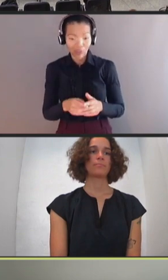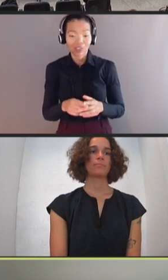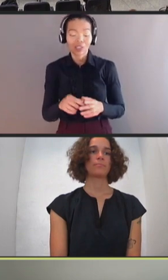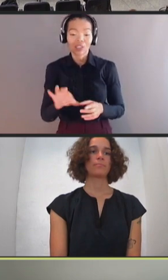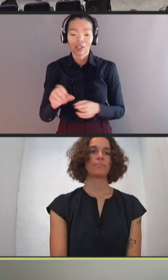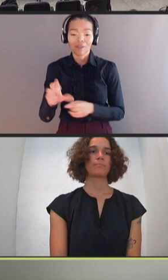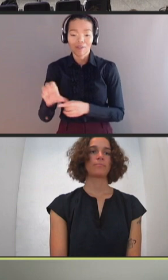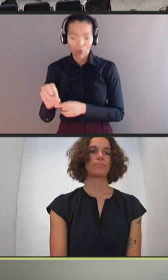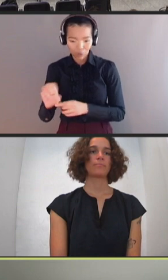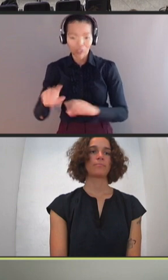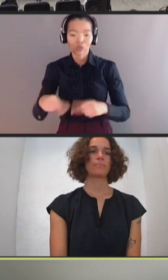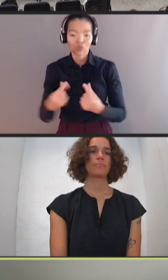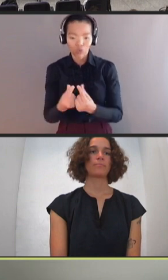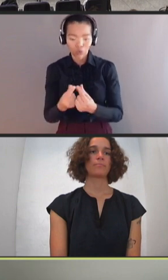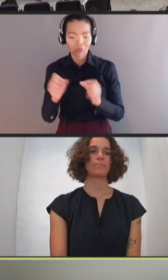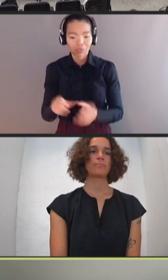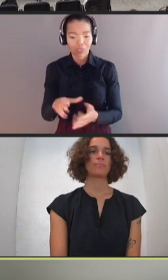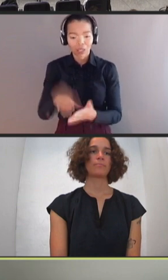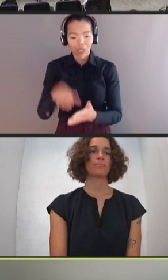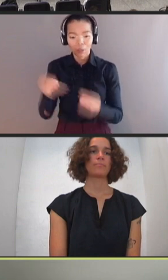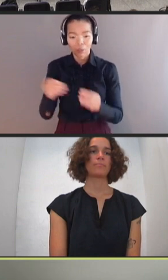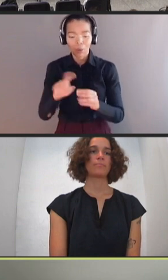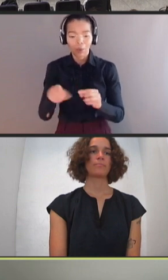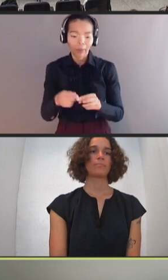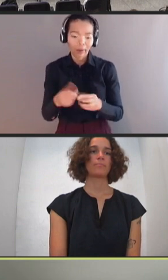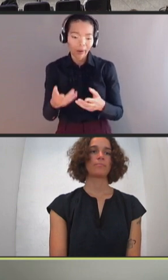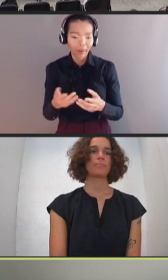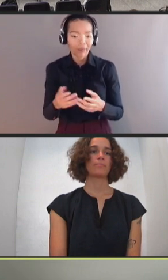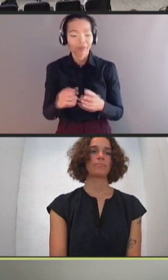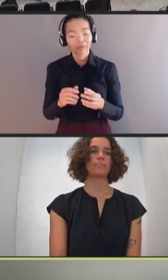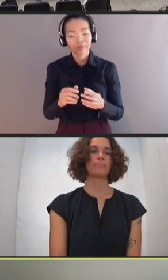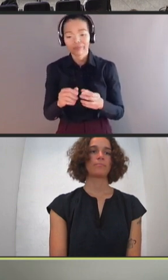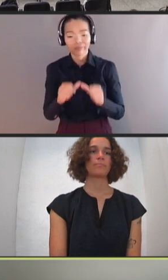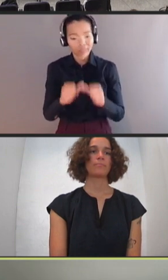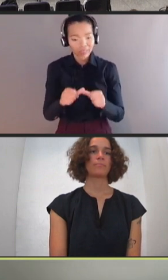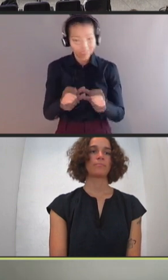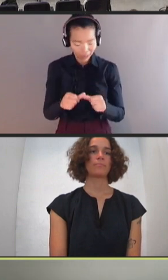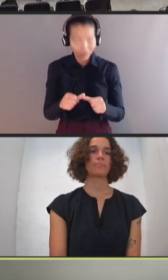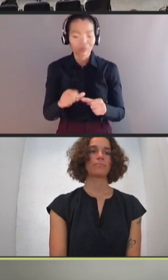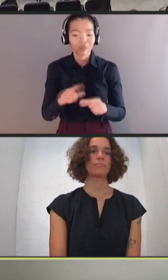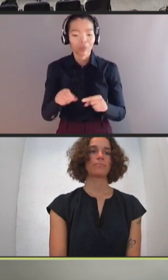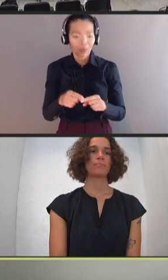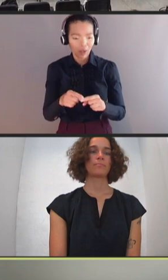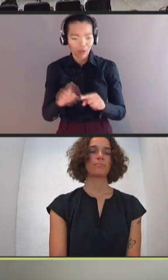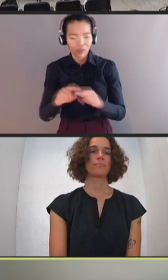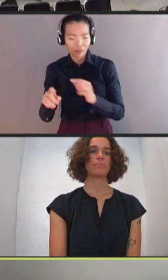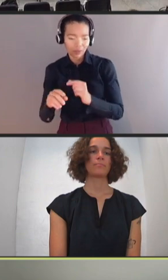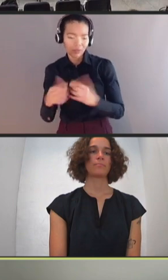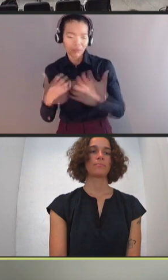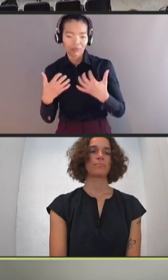more -- where we learn and will continue to learn more about all campaign audiences. So,